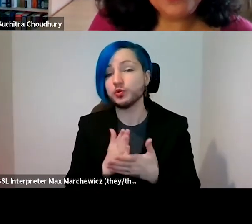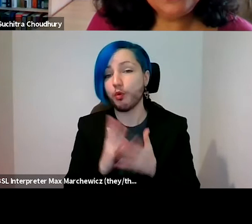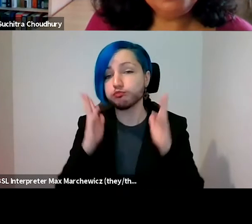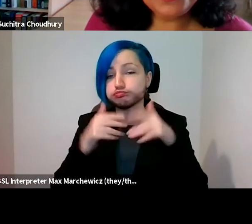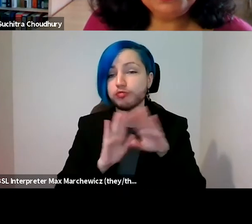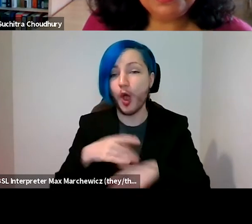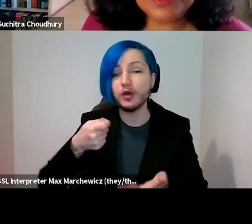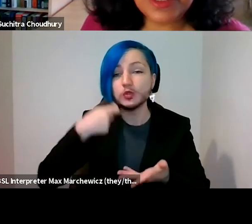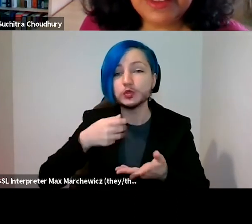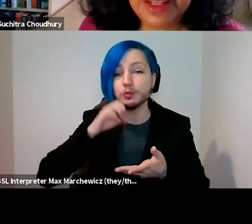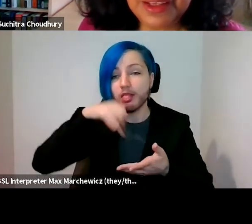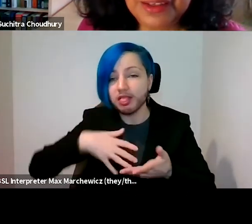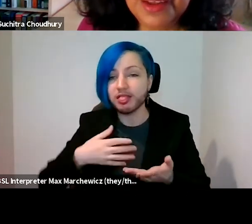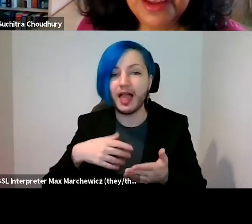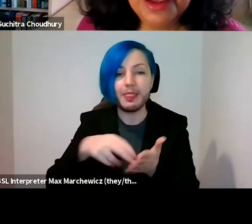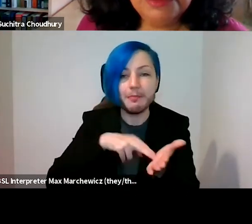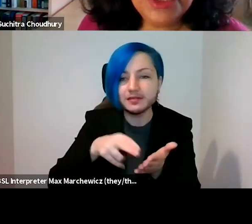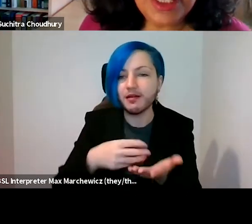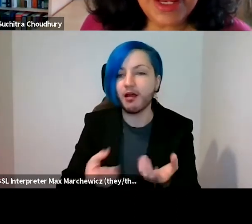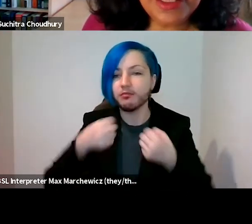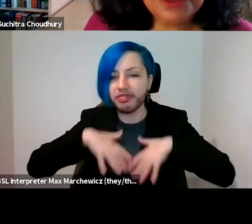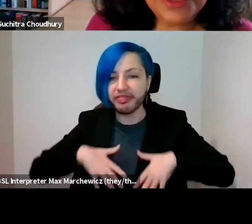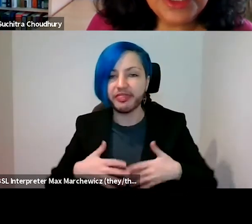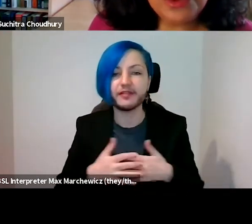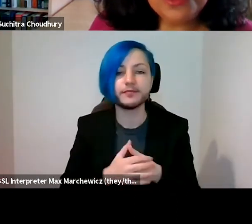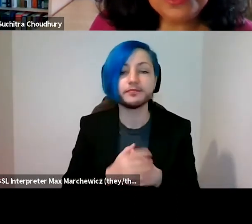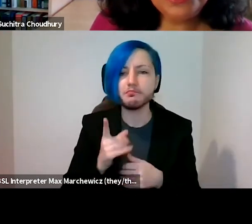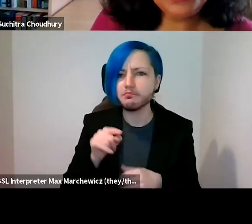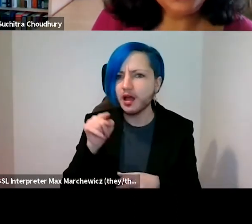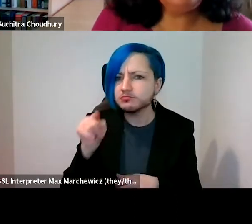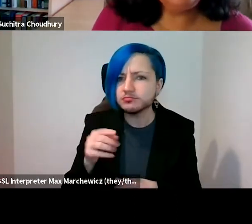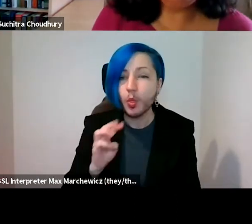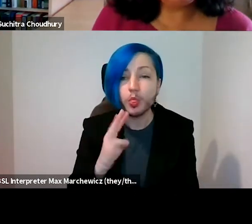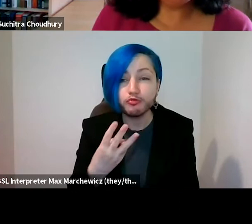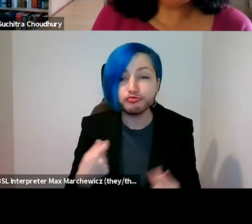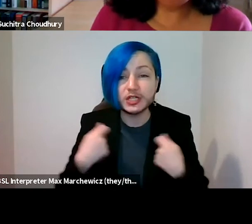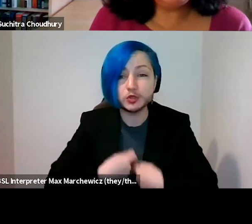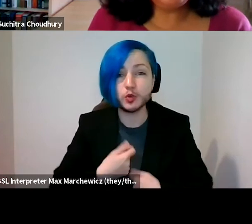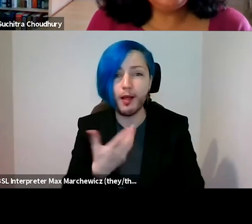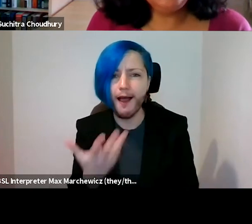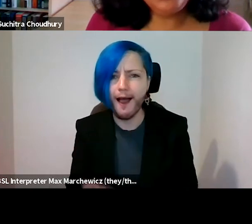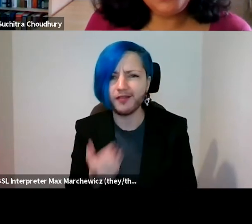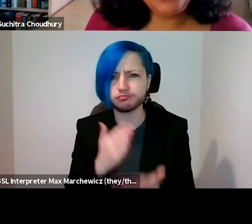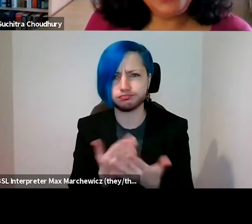and the butter-boats, and the like, but she had three shawls, which she really found was too many.